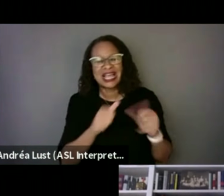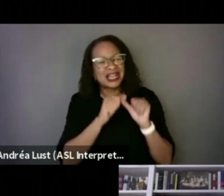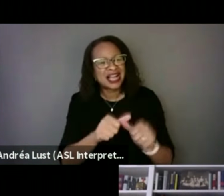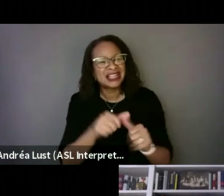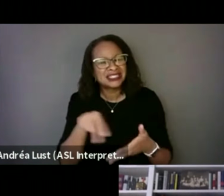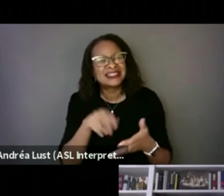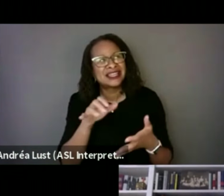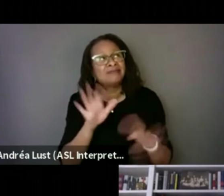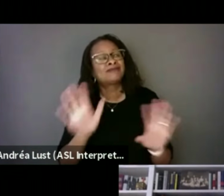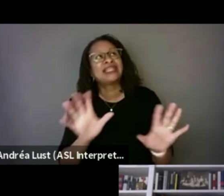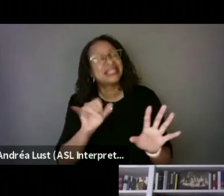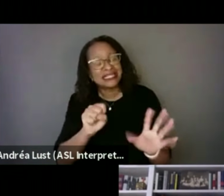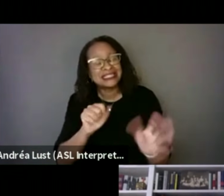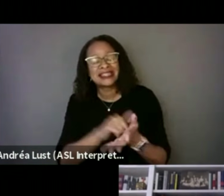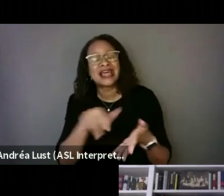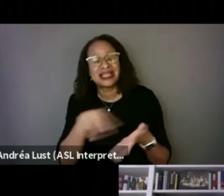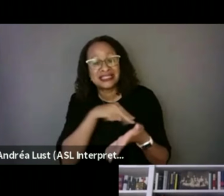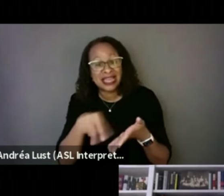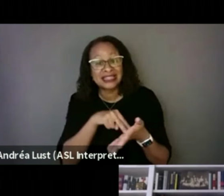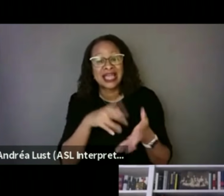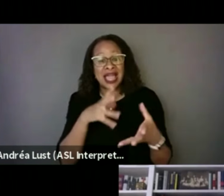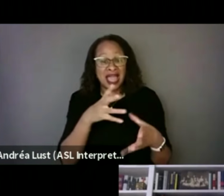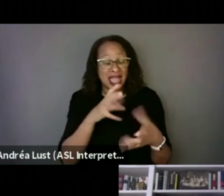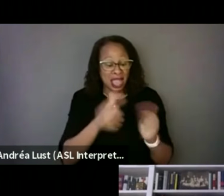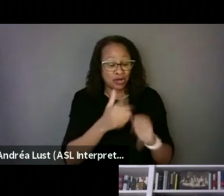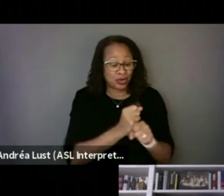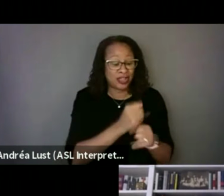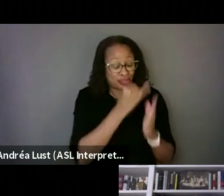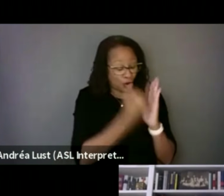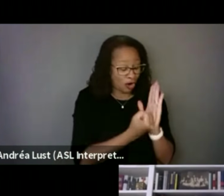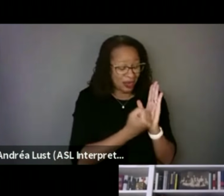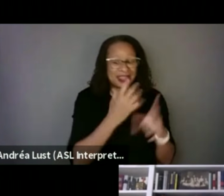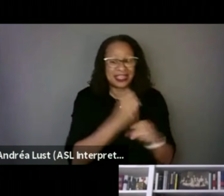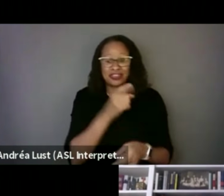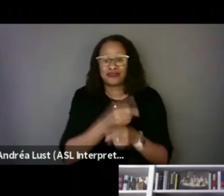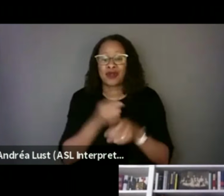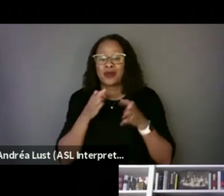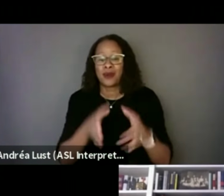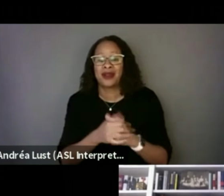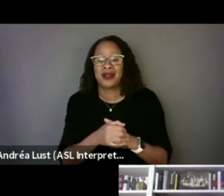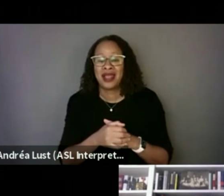It's like, how do you get the artistry and get it in the right way? And it's just like a constant layered act.